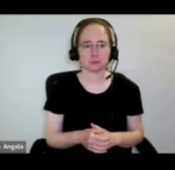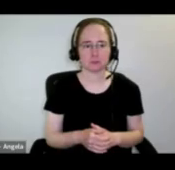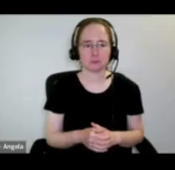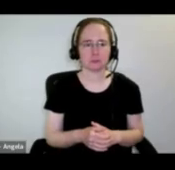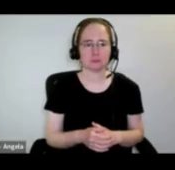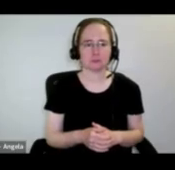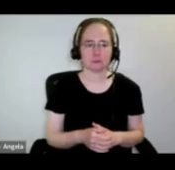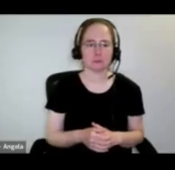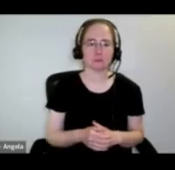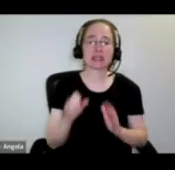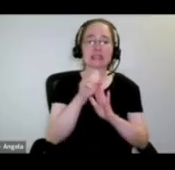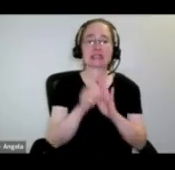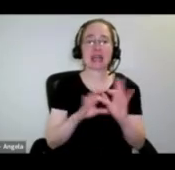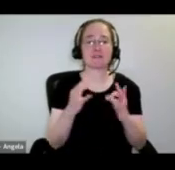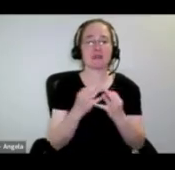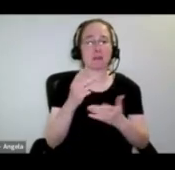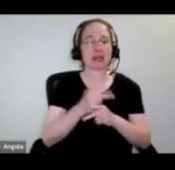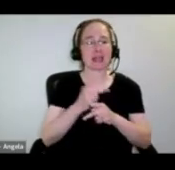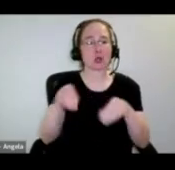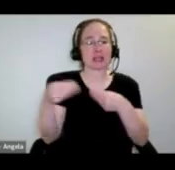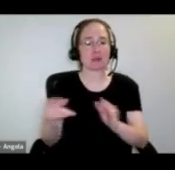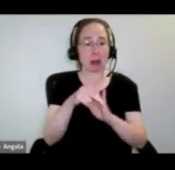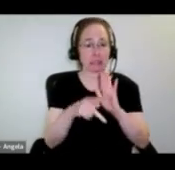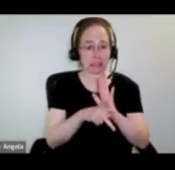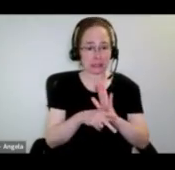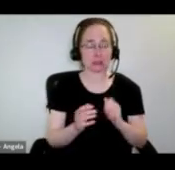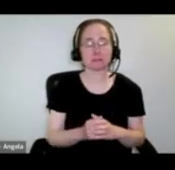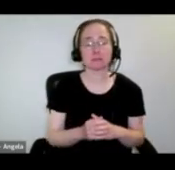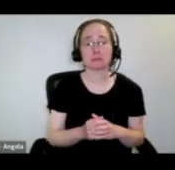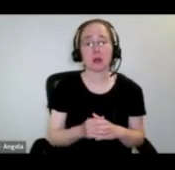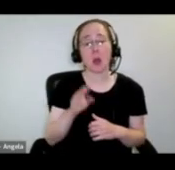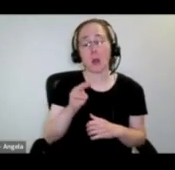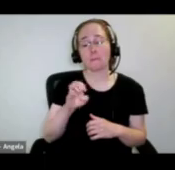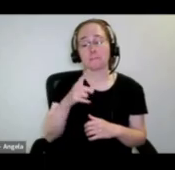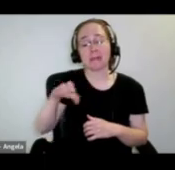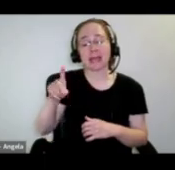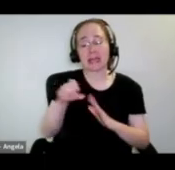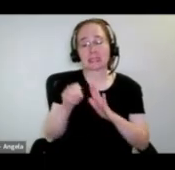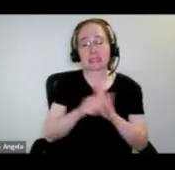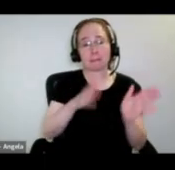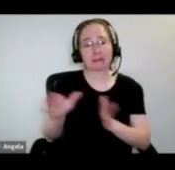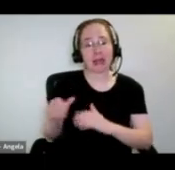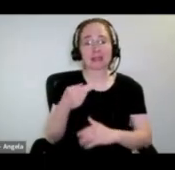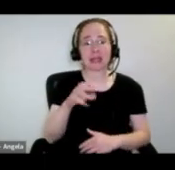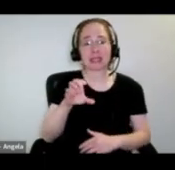Valerie Bradley: And abuse. Valerie Bradley: Next slide, please. Valerie Bradley: State Family Caregiving policies.